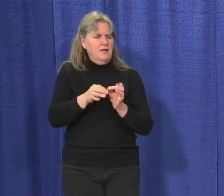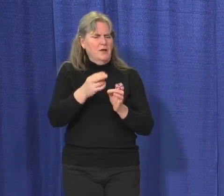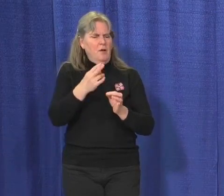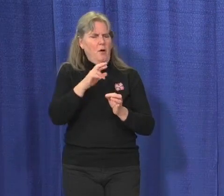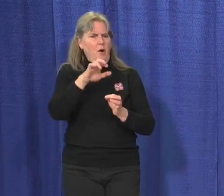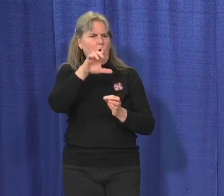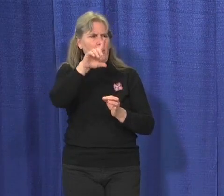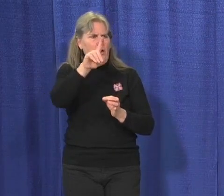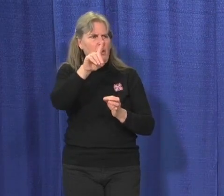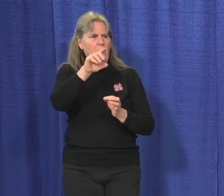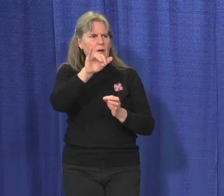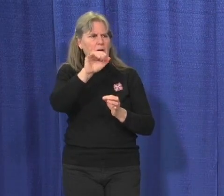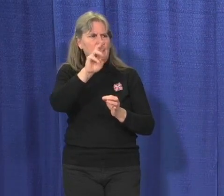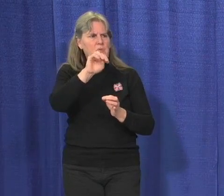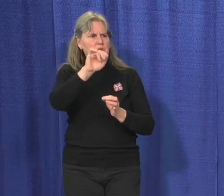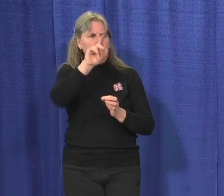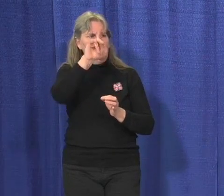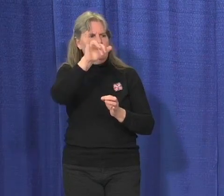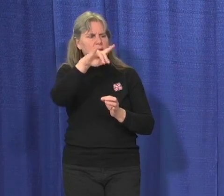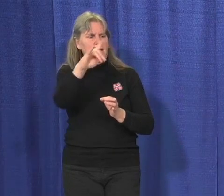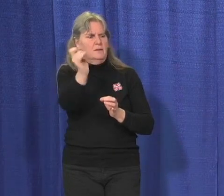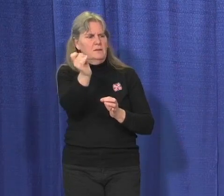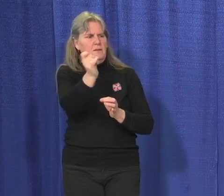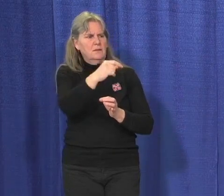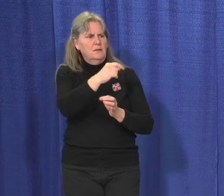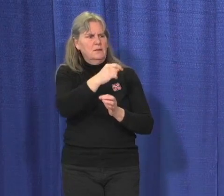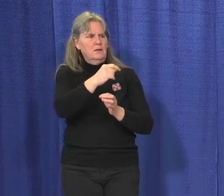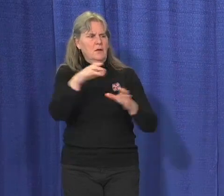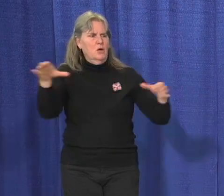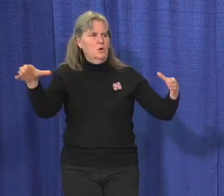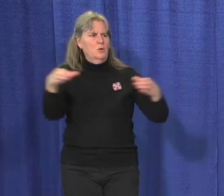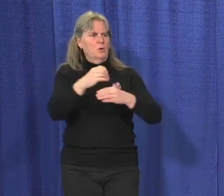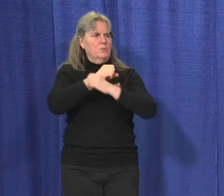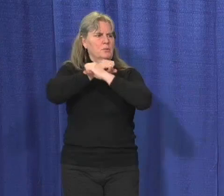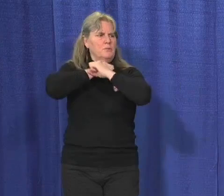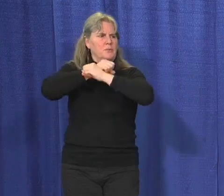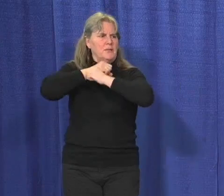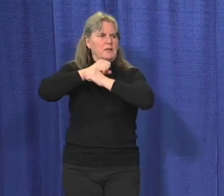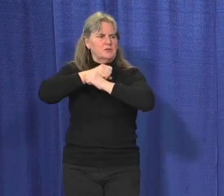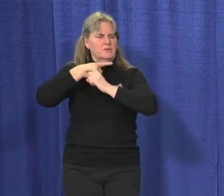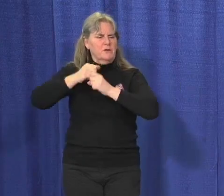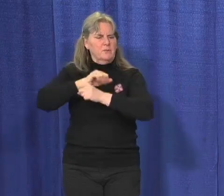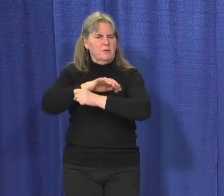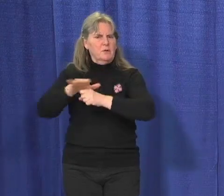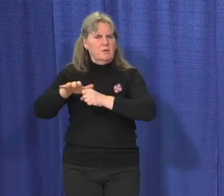update on herd immunity itself?